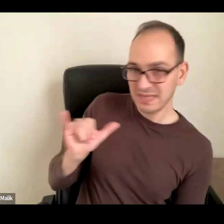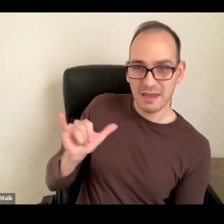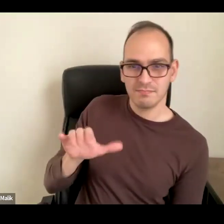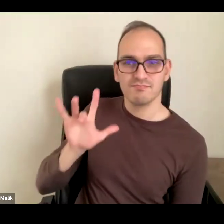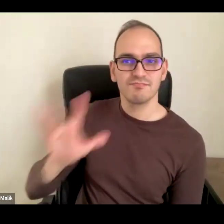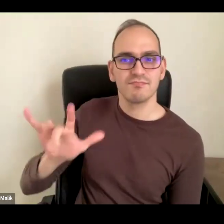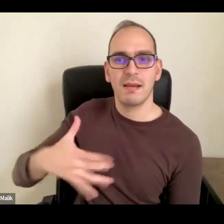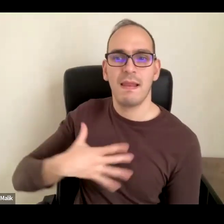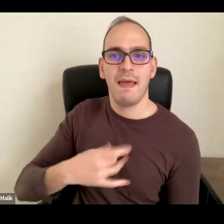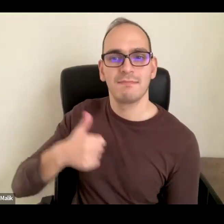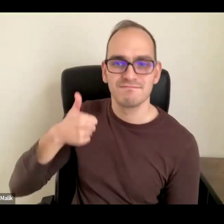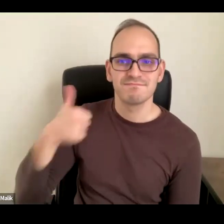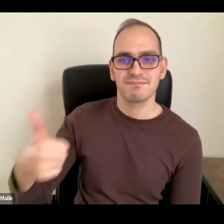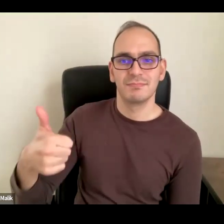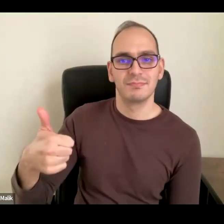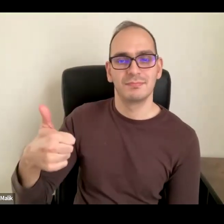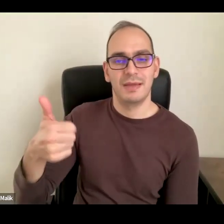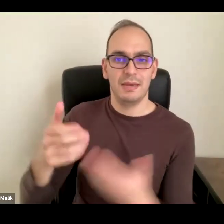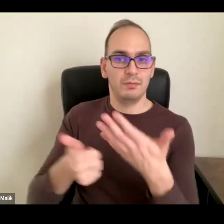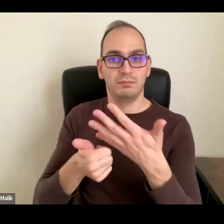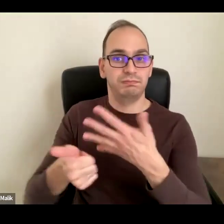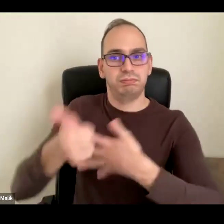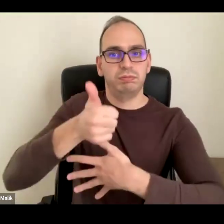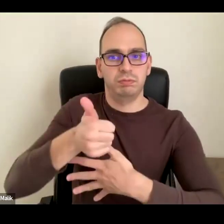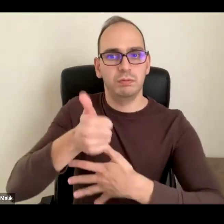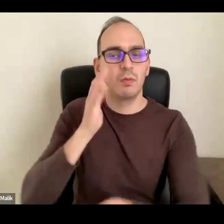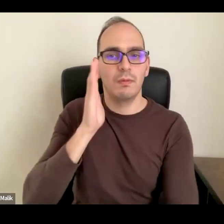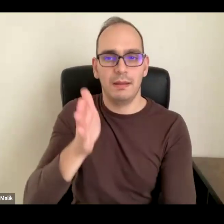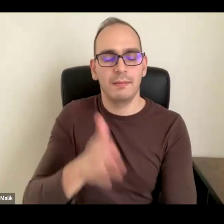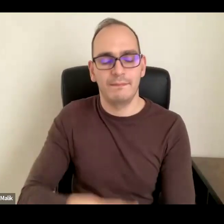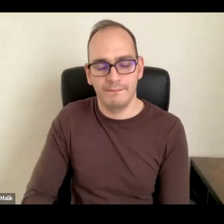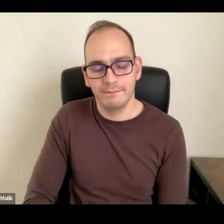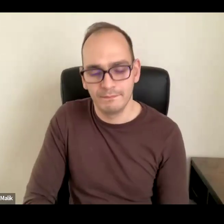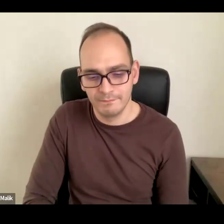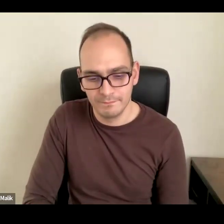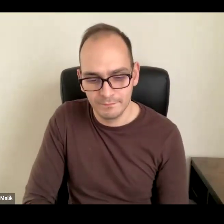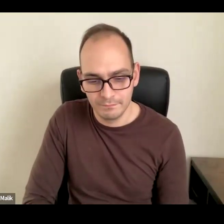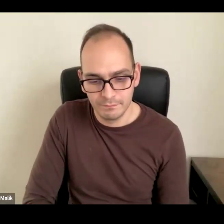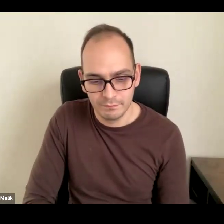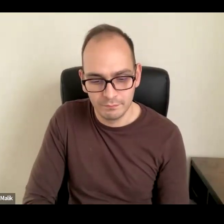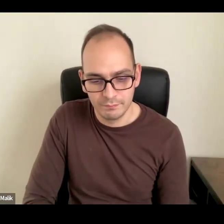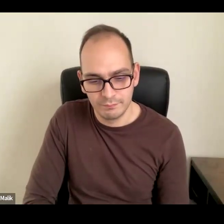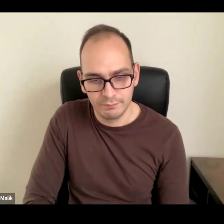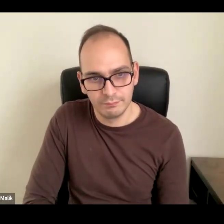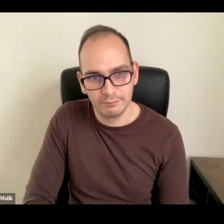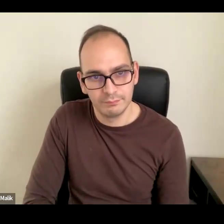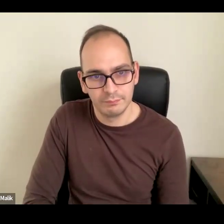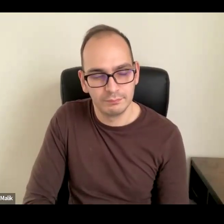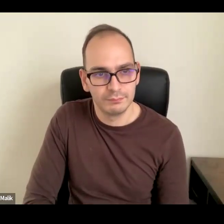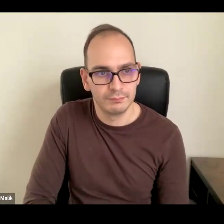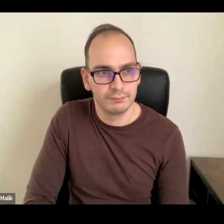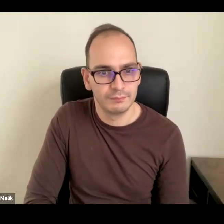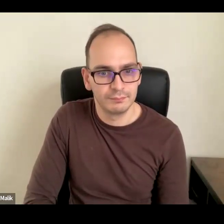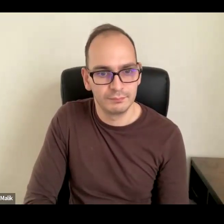um you can upvote that question and it will raise to the top of my list.